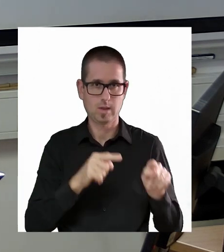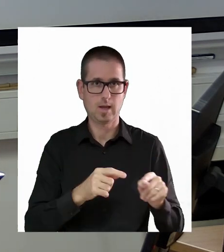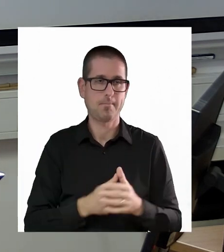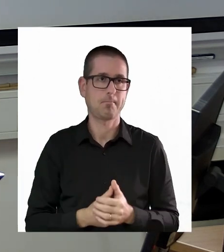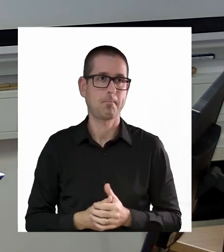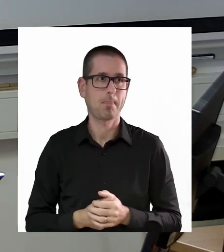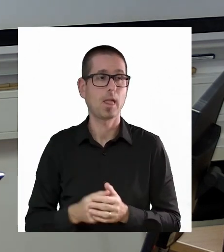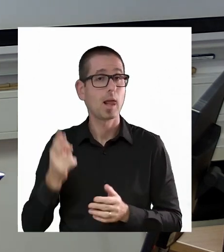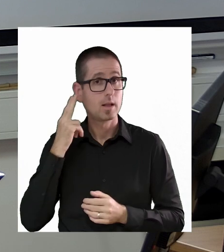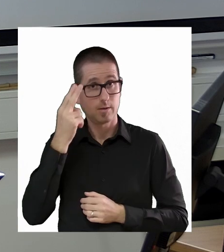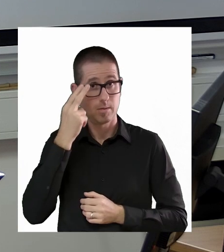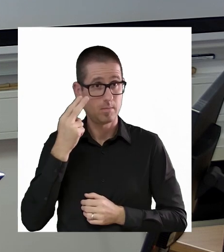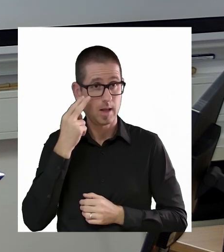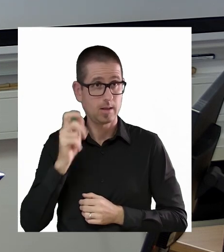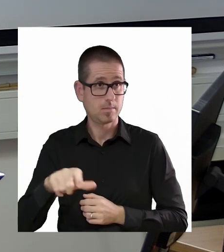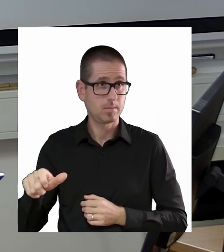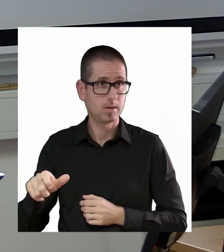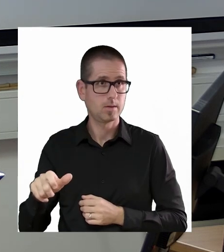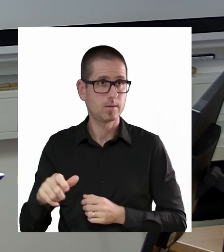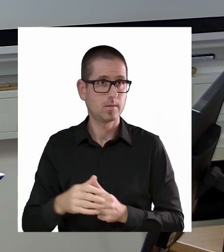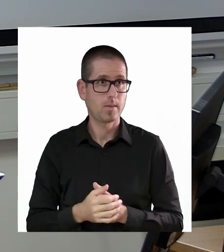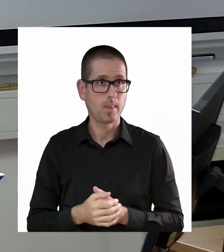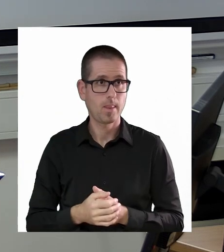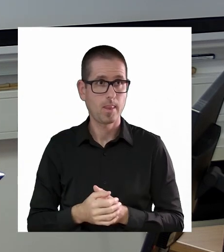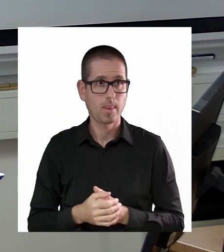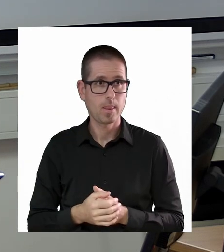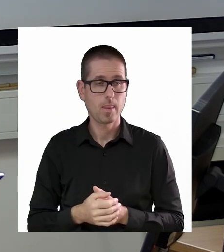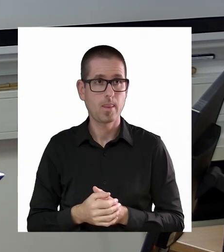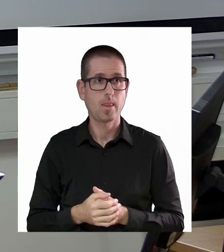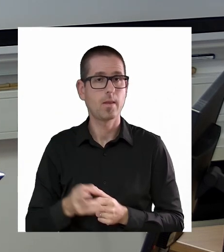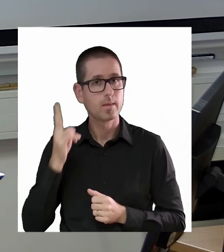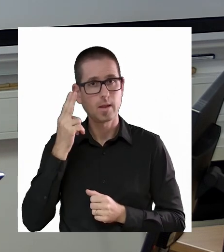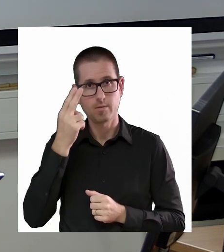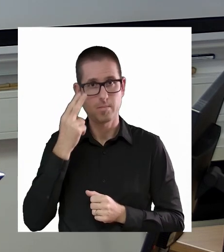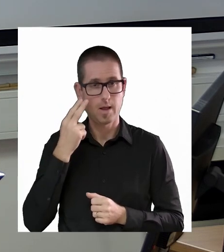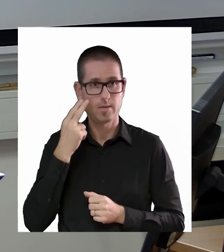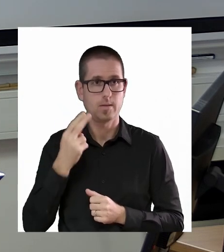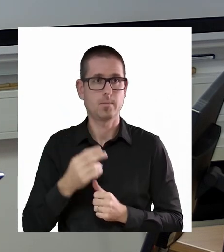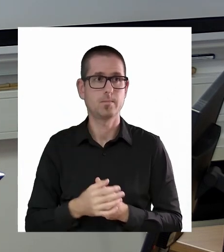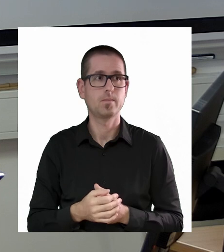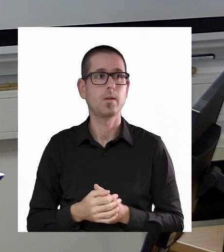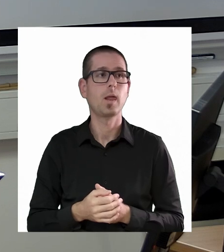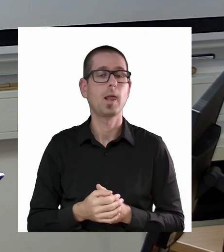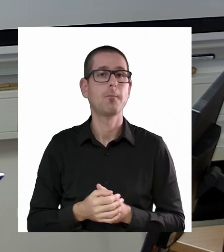Deaf and blind people you think? Or it says deaf blind people, so I'm not sure. So there were deaf